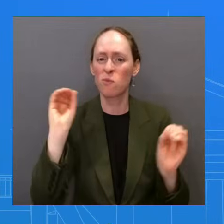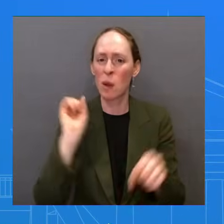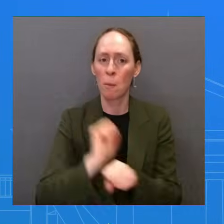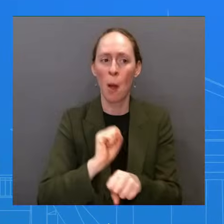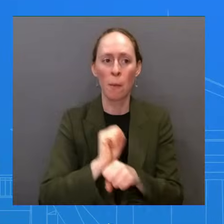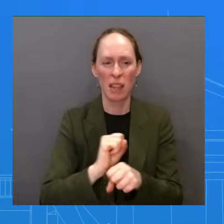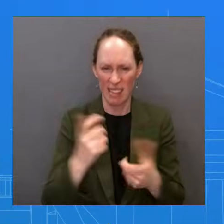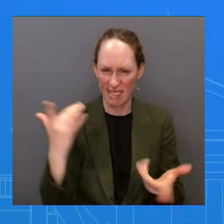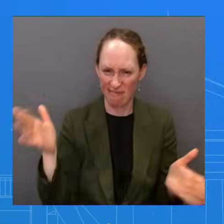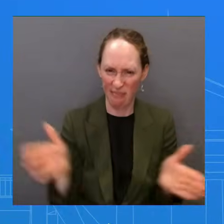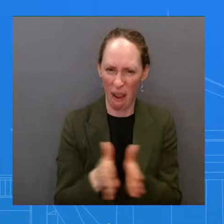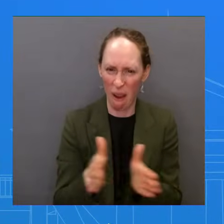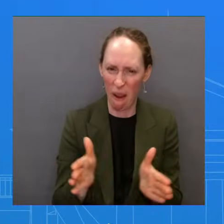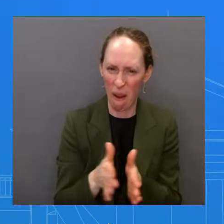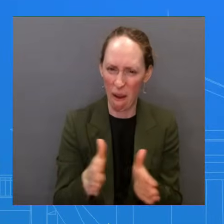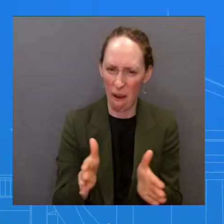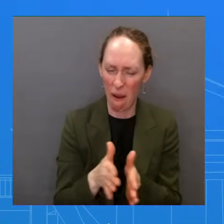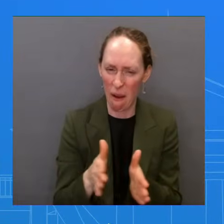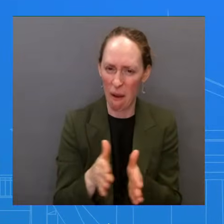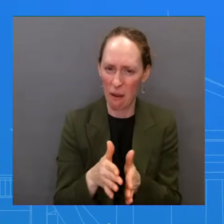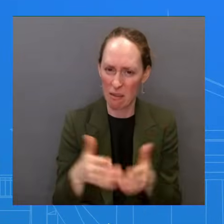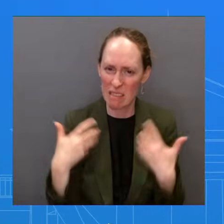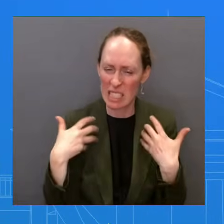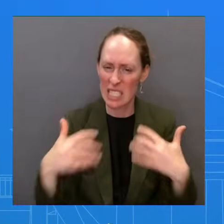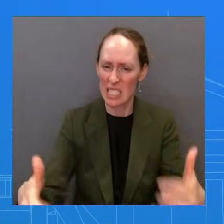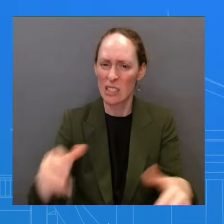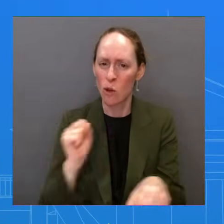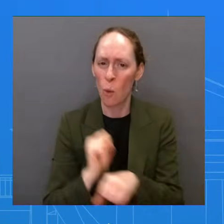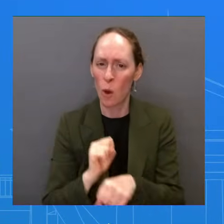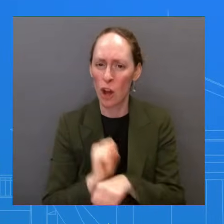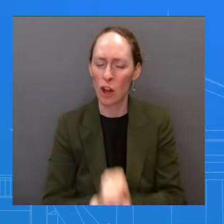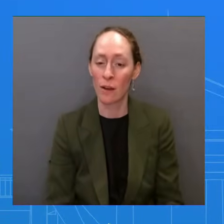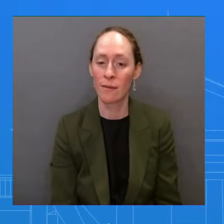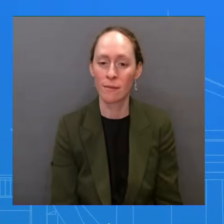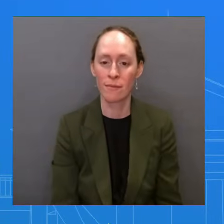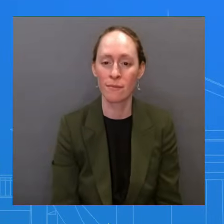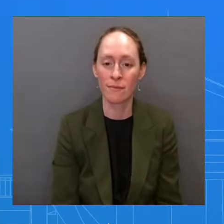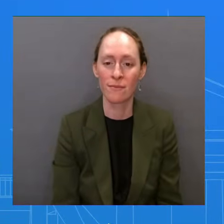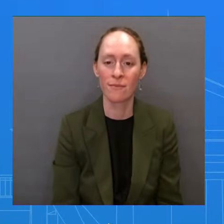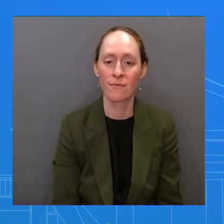Real wages are higher than any -- any -- than they were just nine months ago.